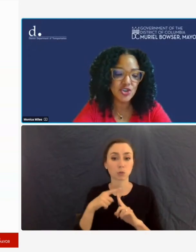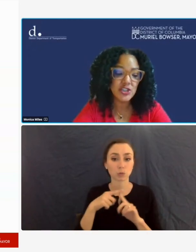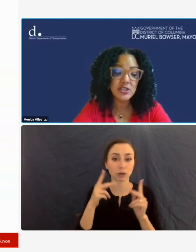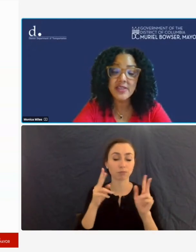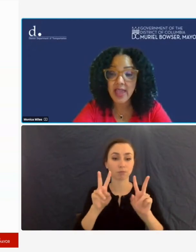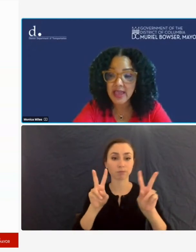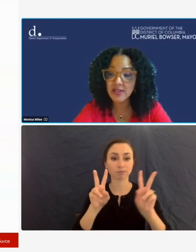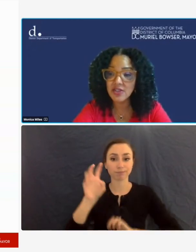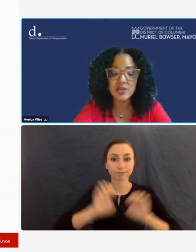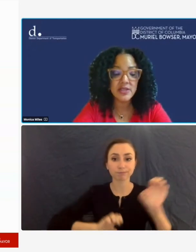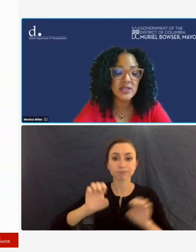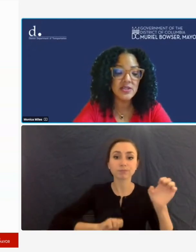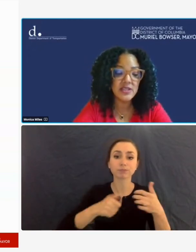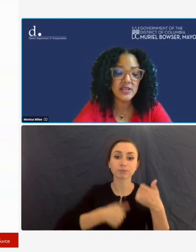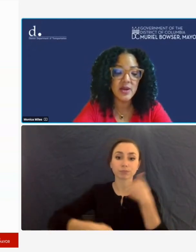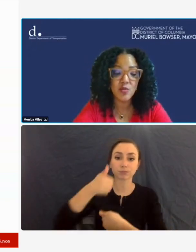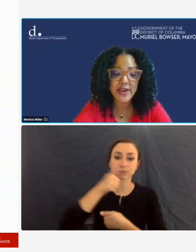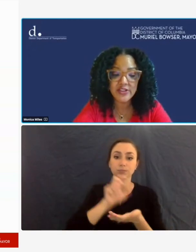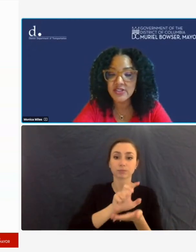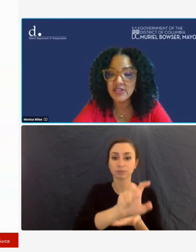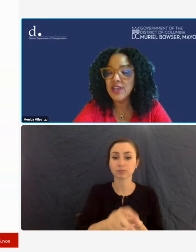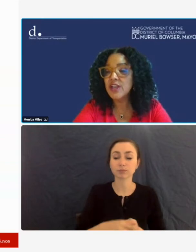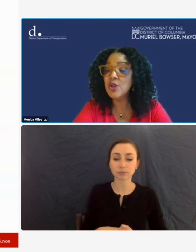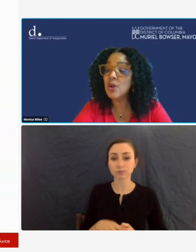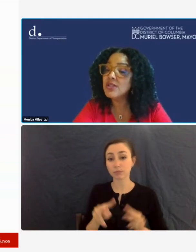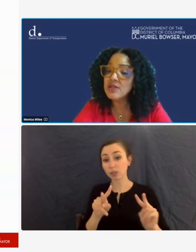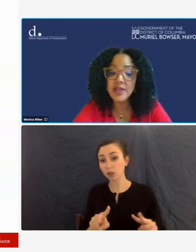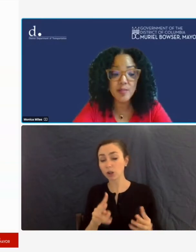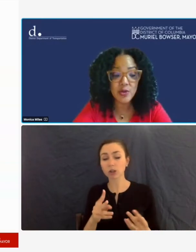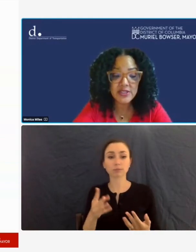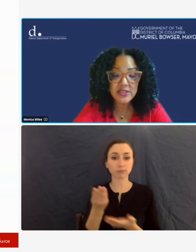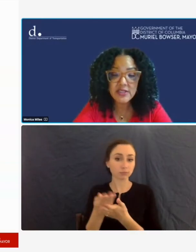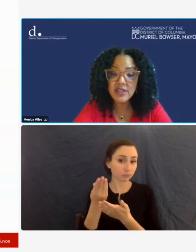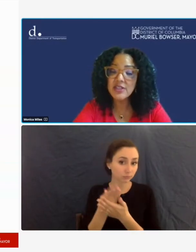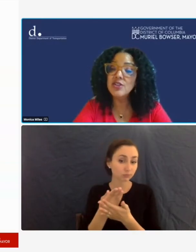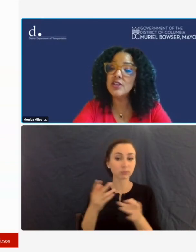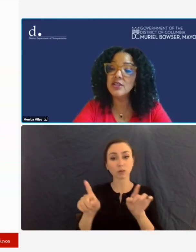going to look at that so you'll look at the wages you'll also look at bonuses you're going to look